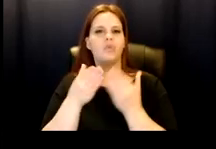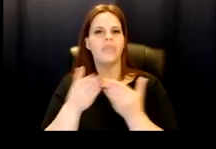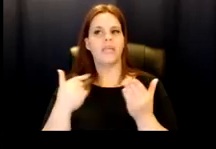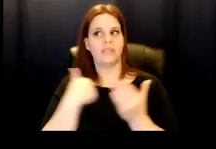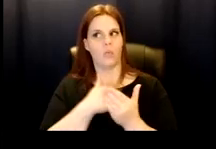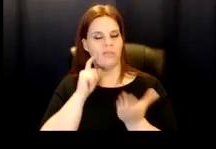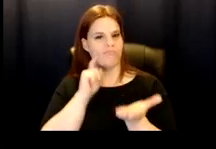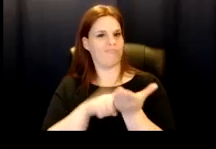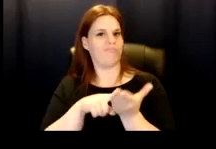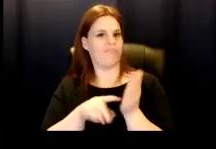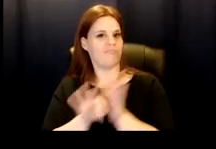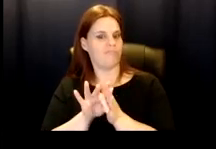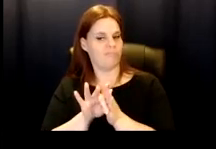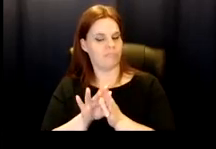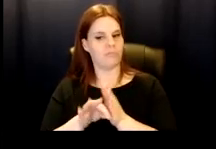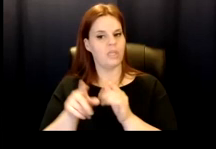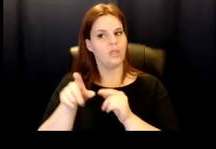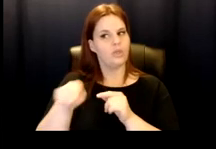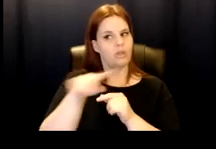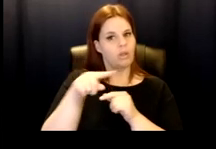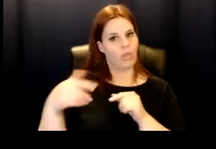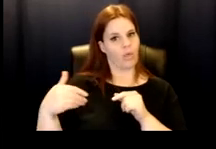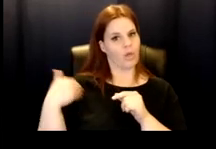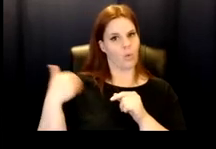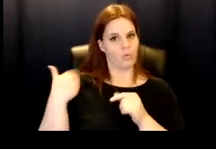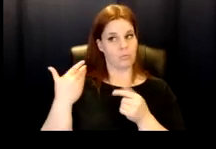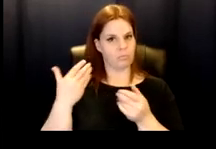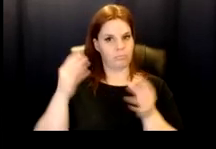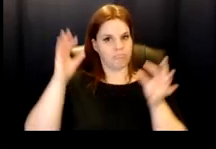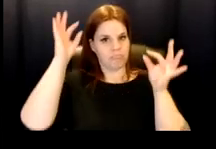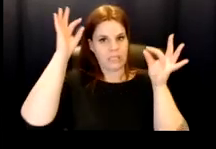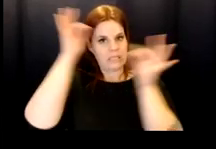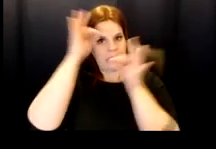is that the youth did not know about the Americans with Disabilities Act and the youth that did